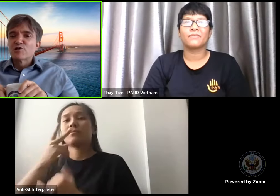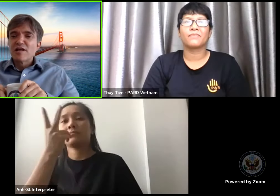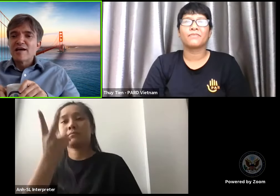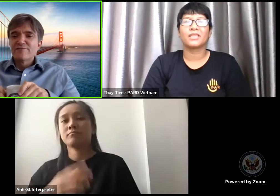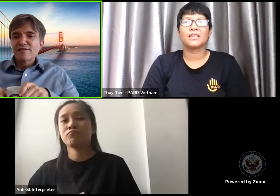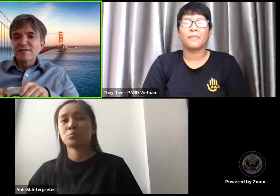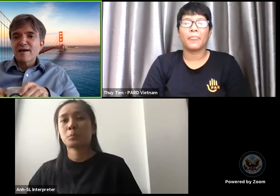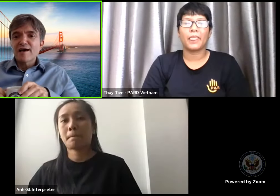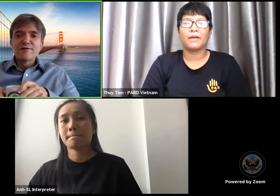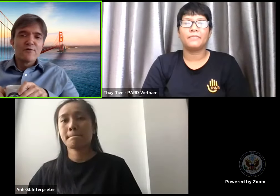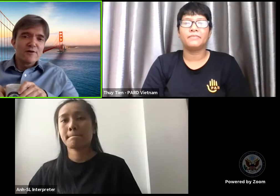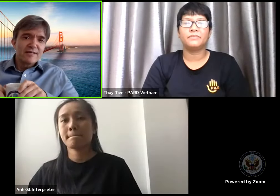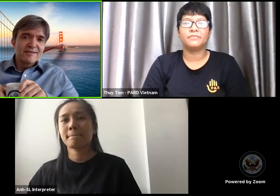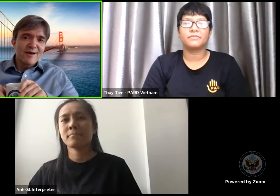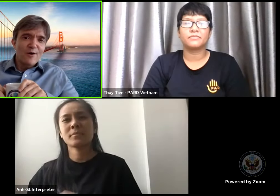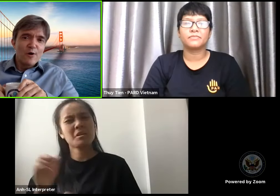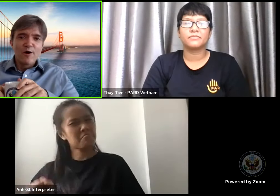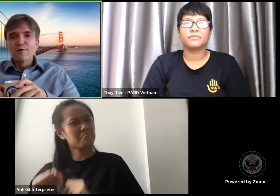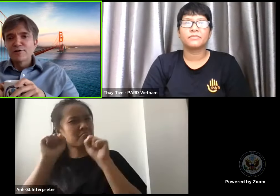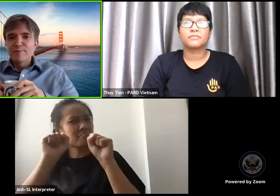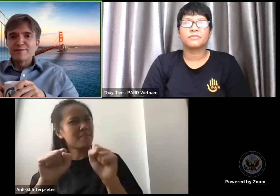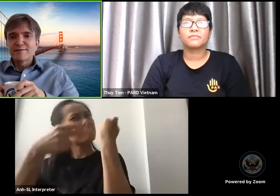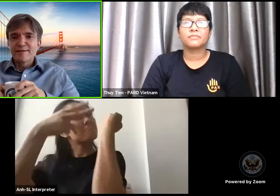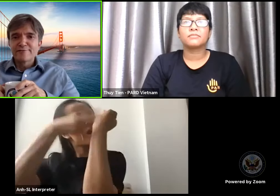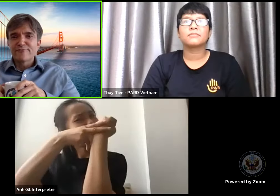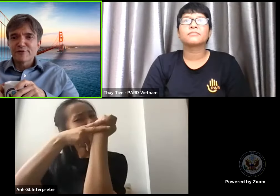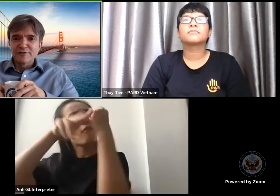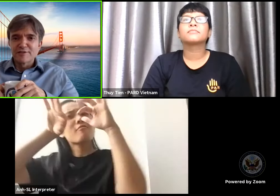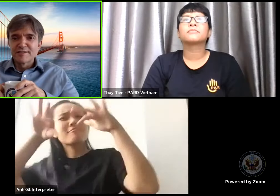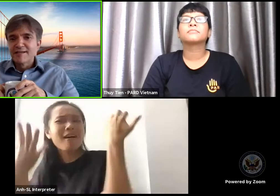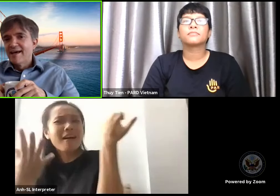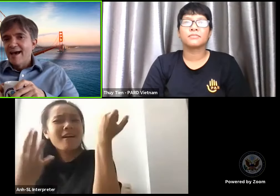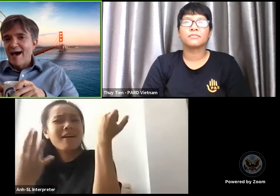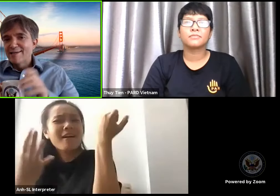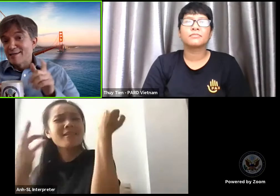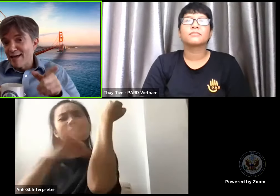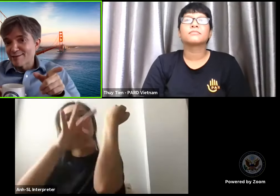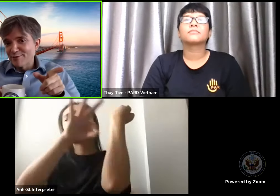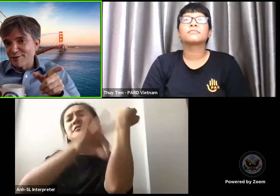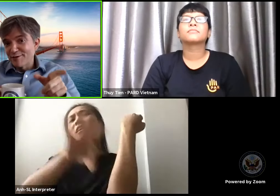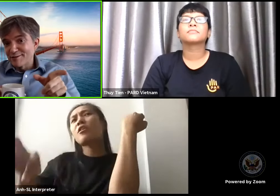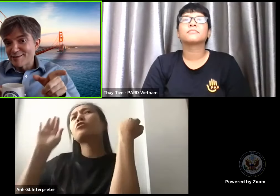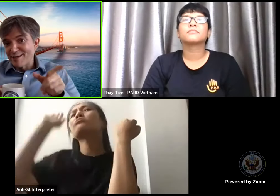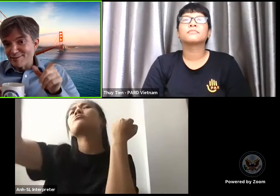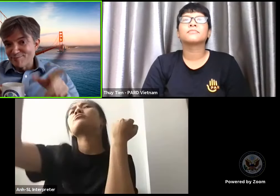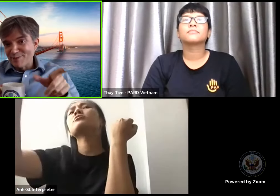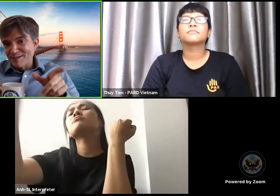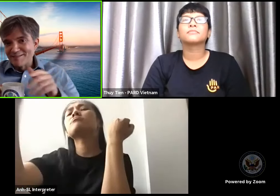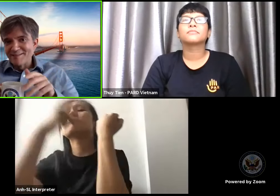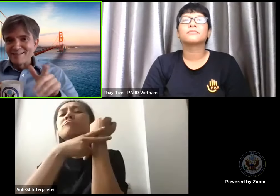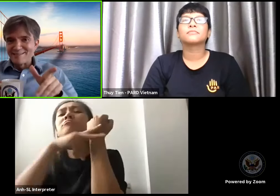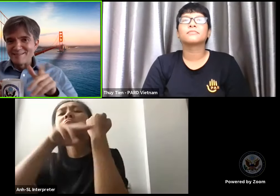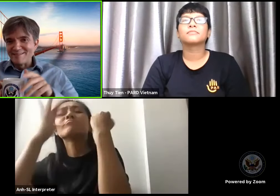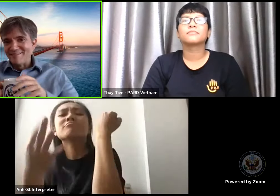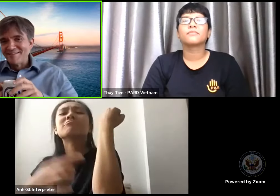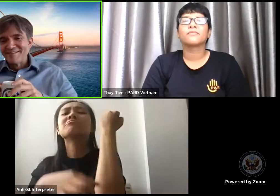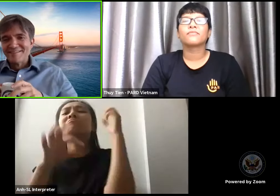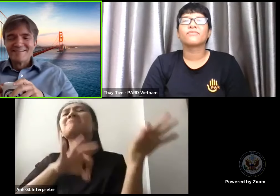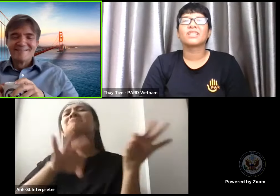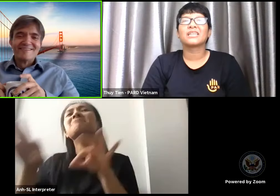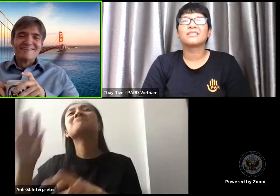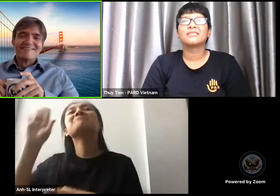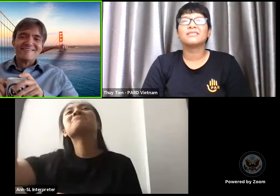should i visit Hanoi or Ho Chi Minh City first? I can guess what you're gonna say but let's see.